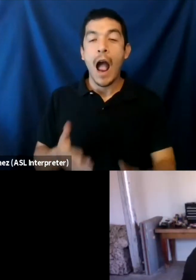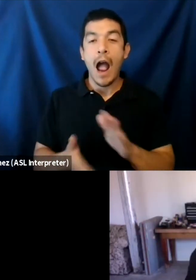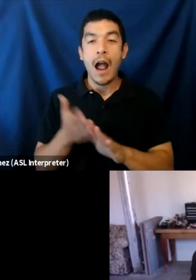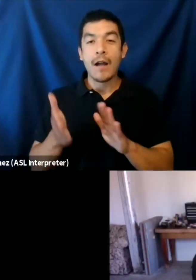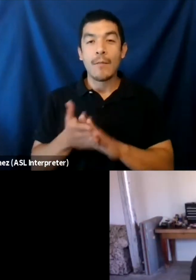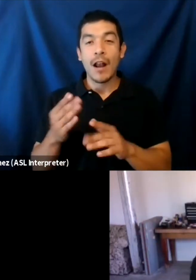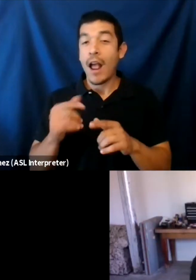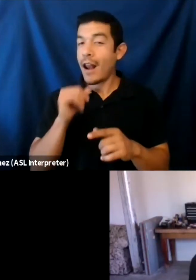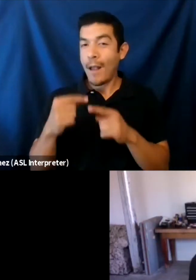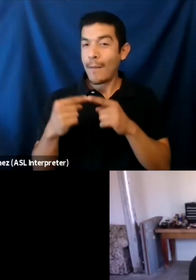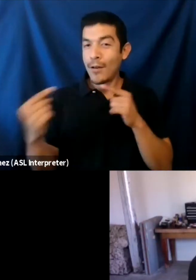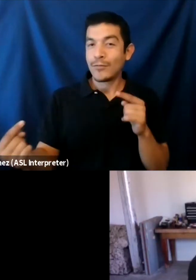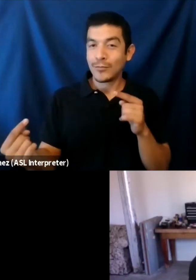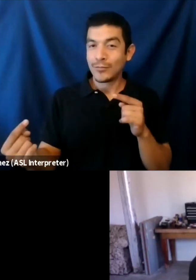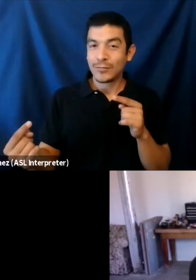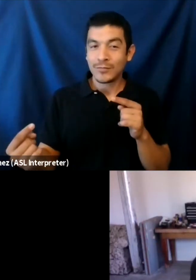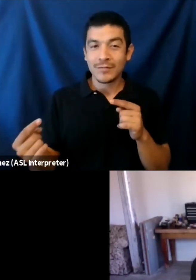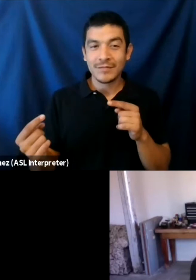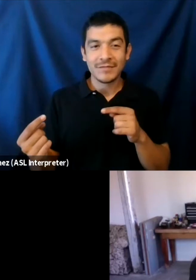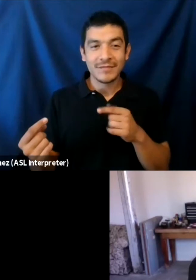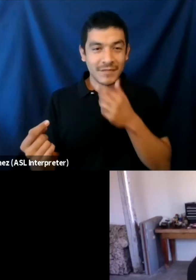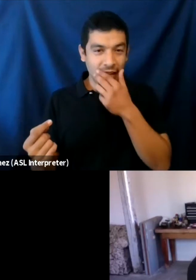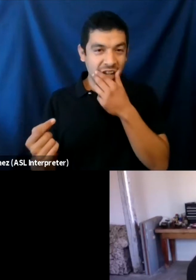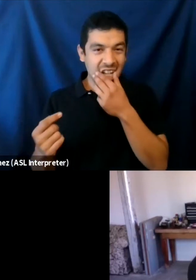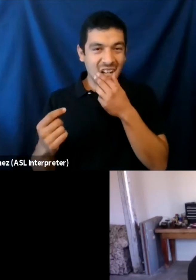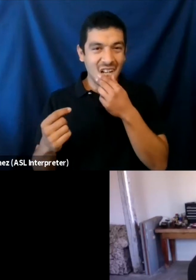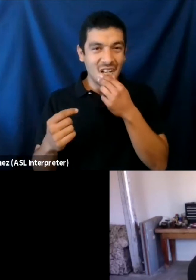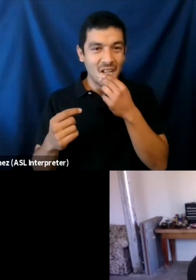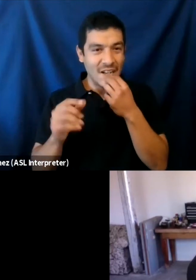So I'm most-- - Oh, my gosh, congratulation.